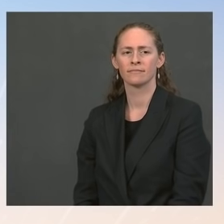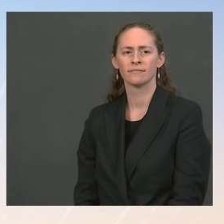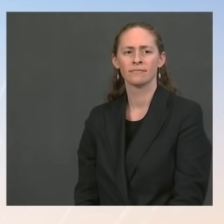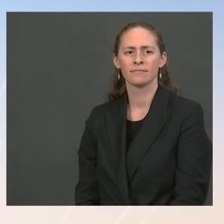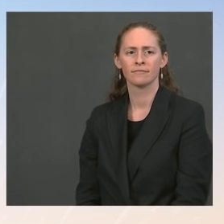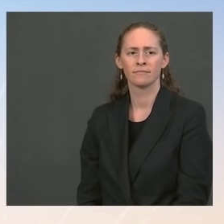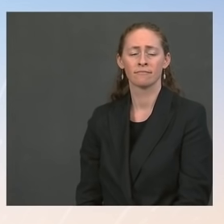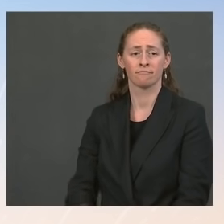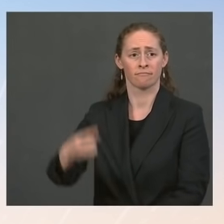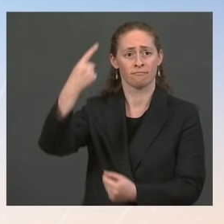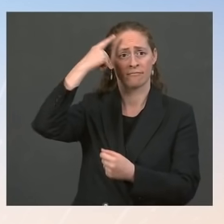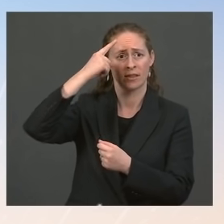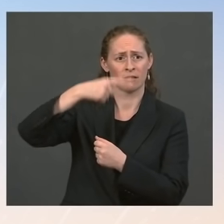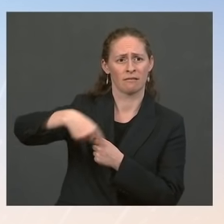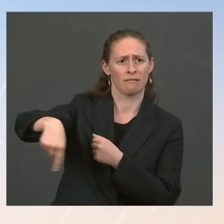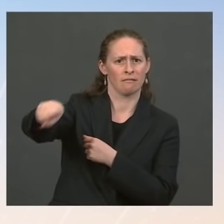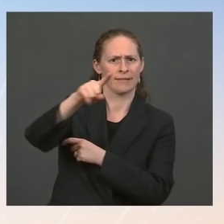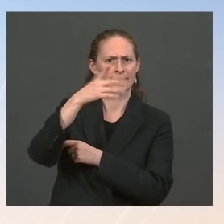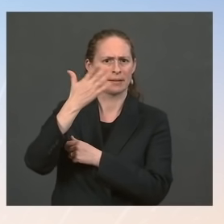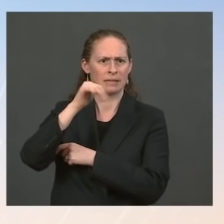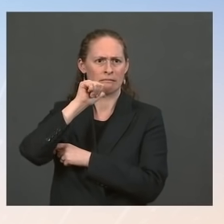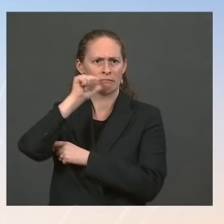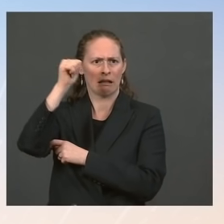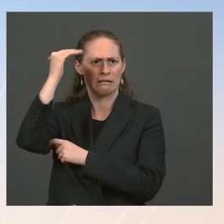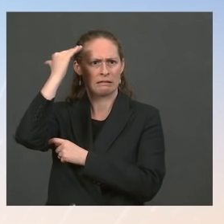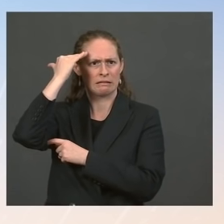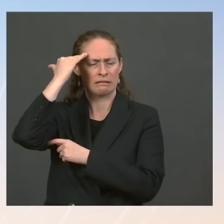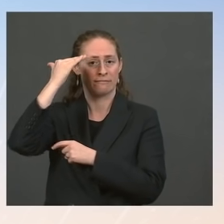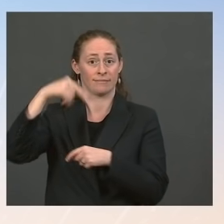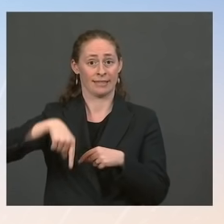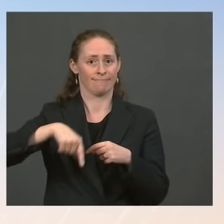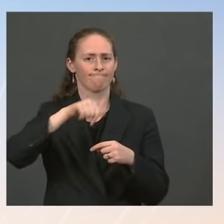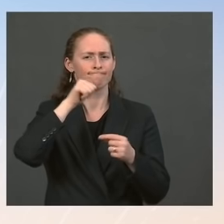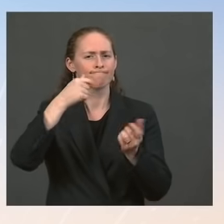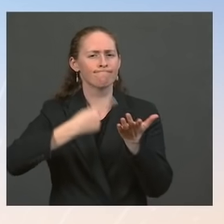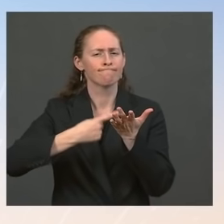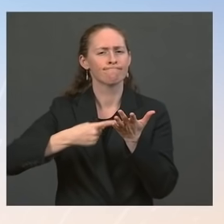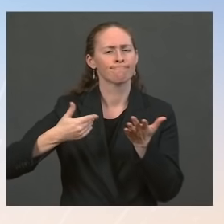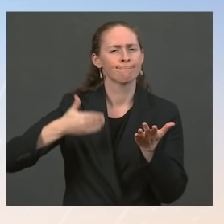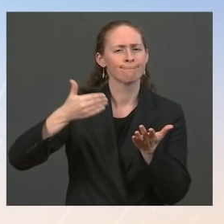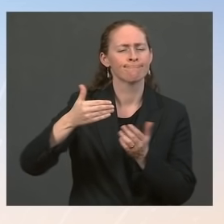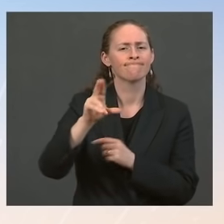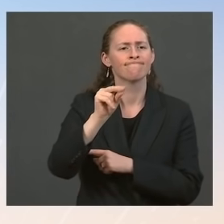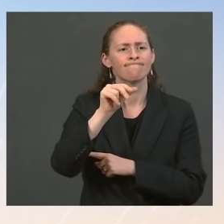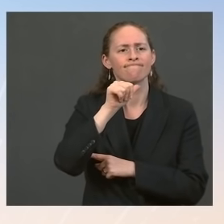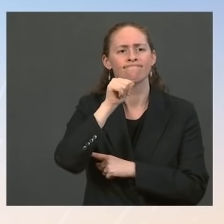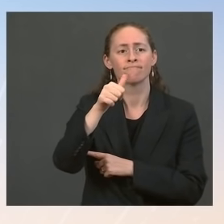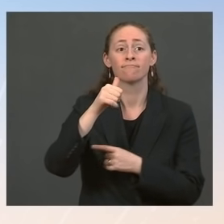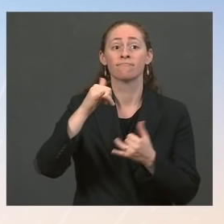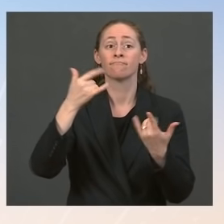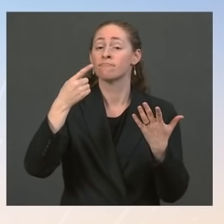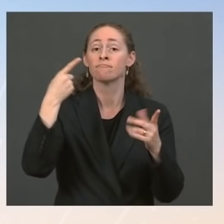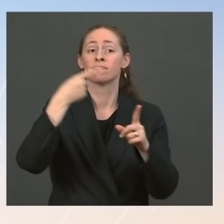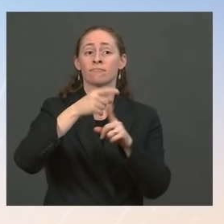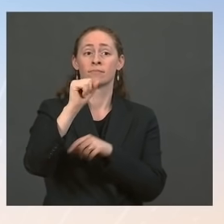as closely -- because we haven't talked about this a lot in here: So, on September 17th, President Biden signed an executive order